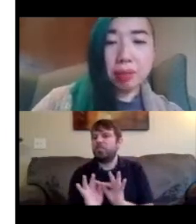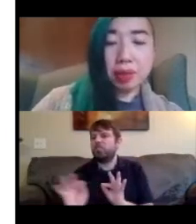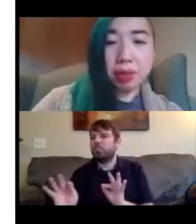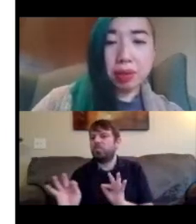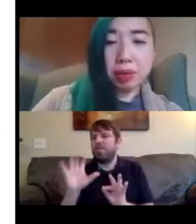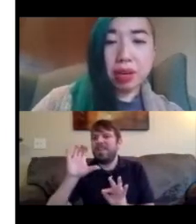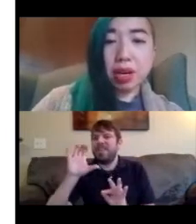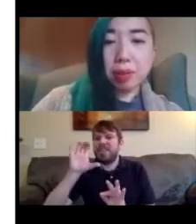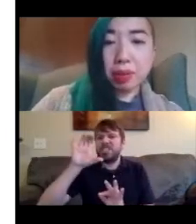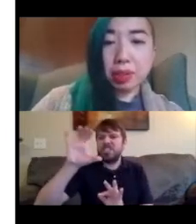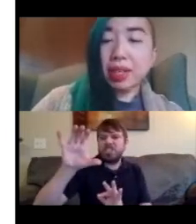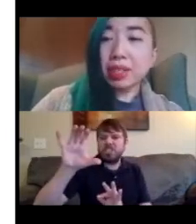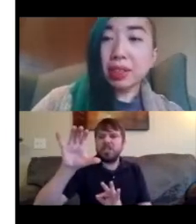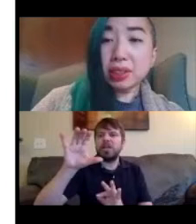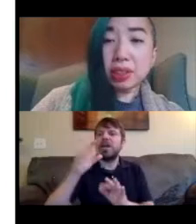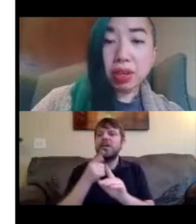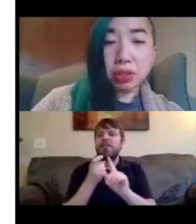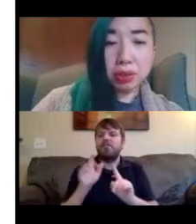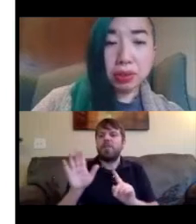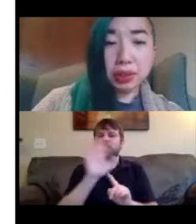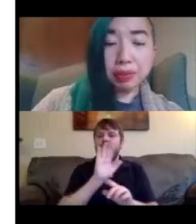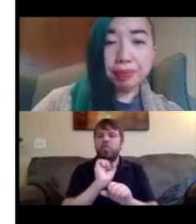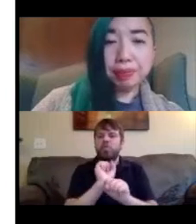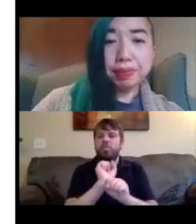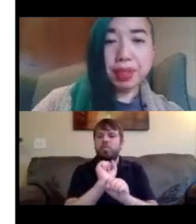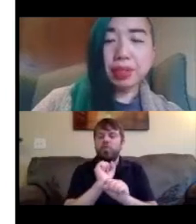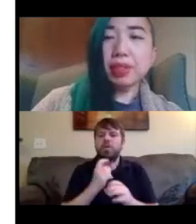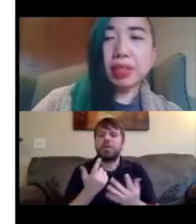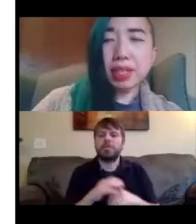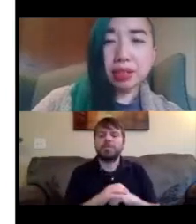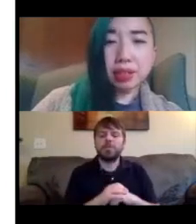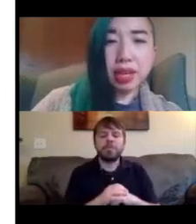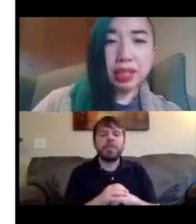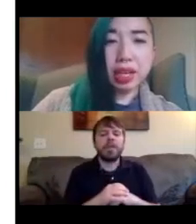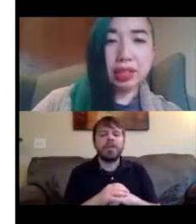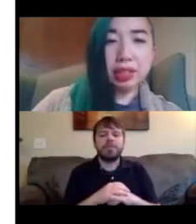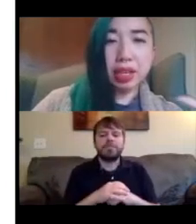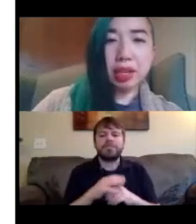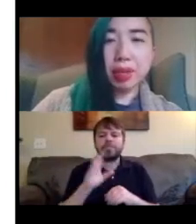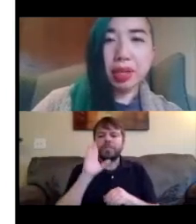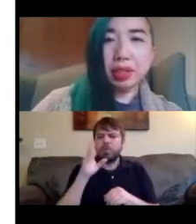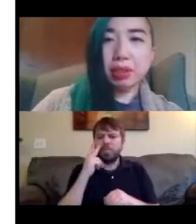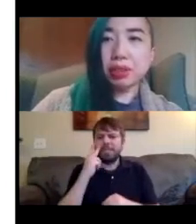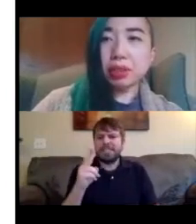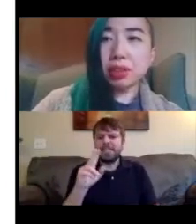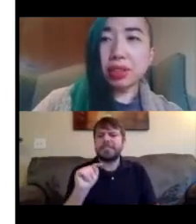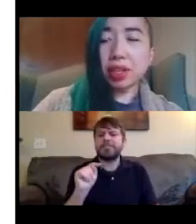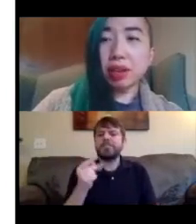through Lara Mimosa Montes' "Thresholes," and you'll see in her texts there are certain